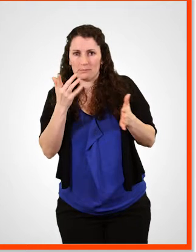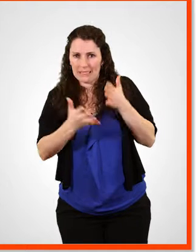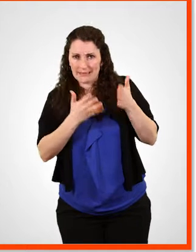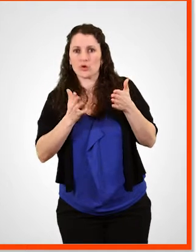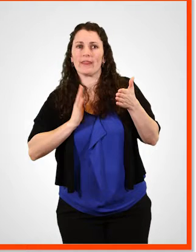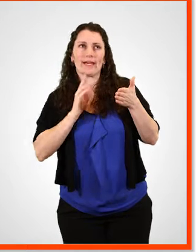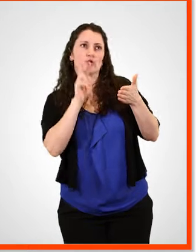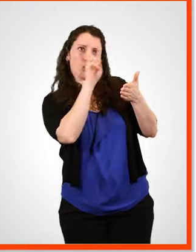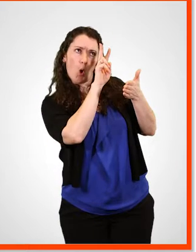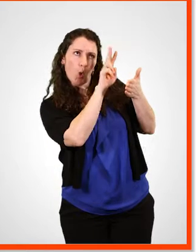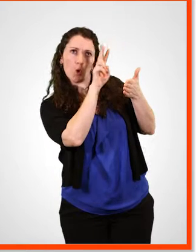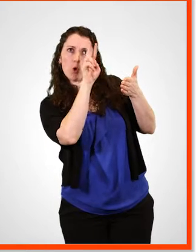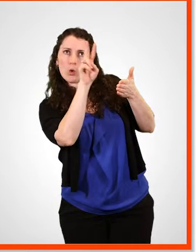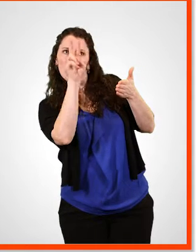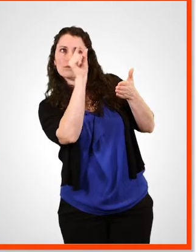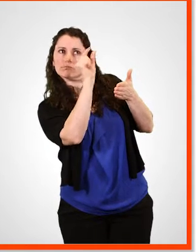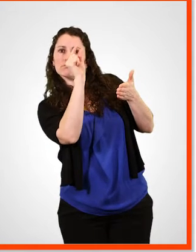This goes back to what we were talking about in our last lecture